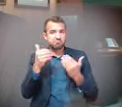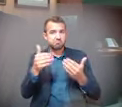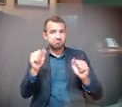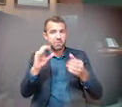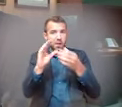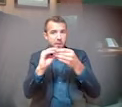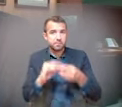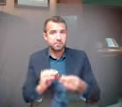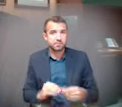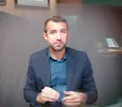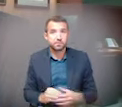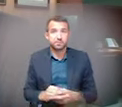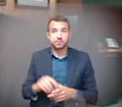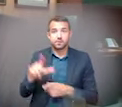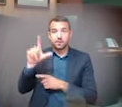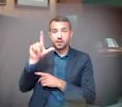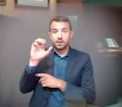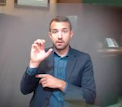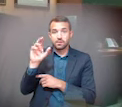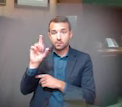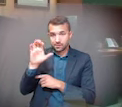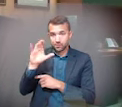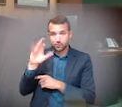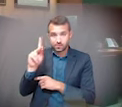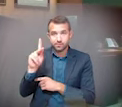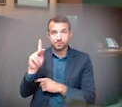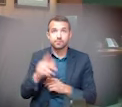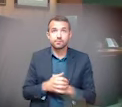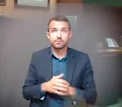a lot of what happens is through your art and through your poetry.